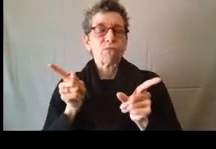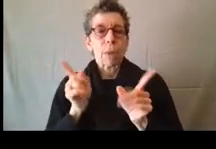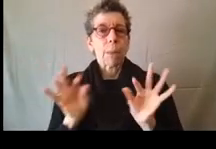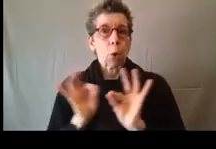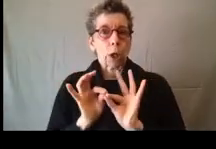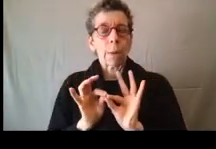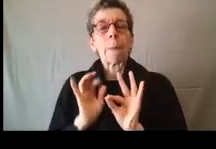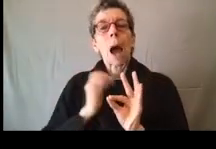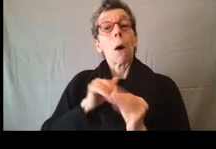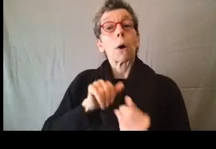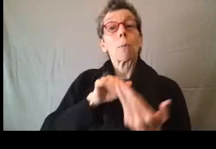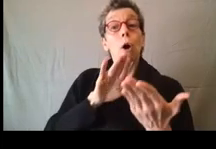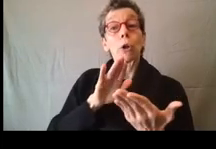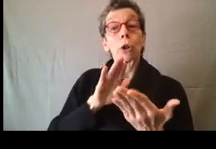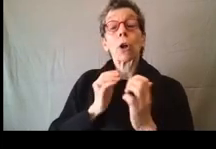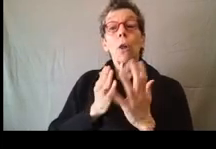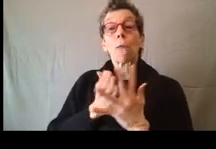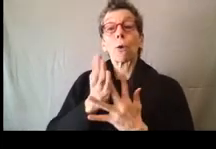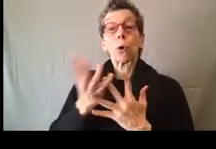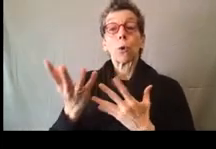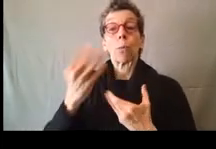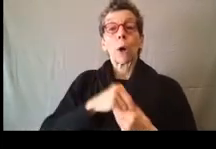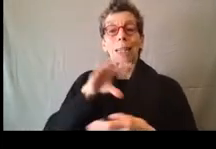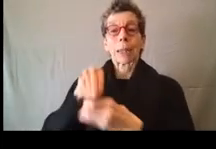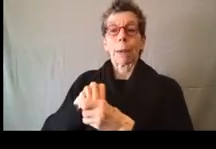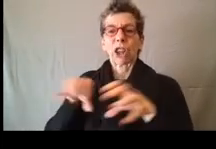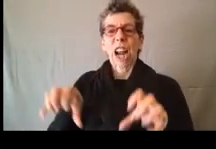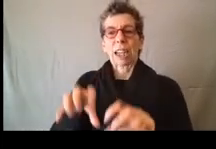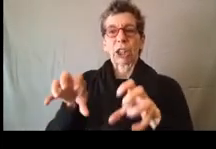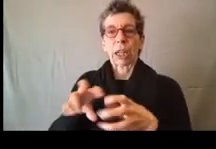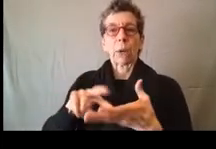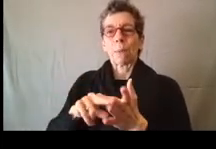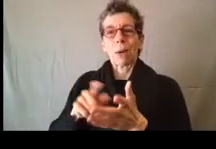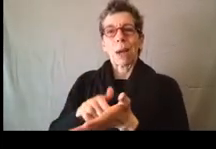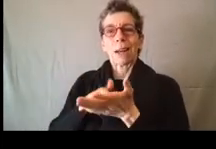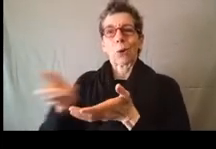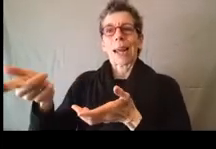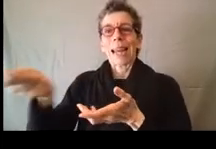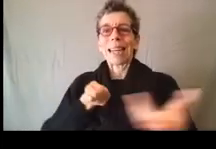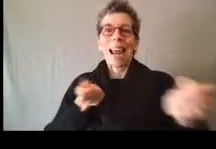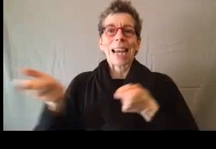is participatory action, that means engaging stakeholders. And these two groups of stakeholders